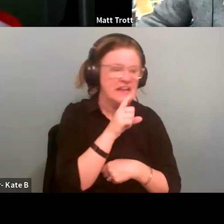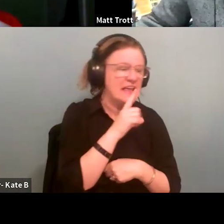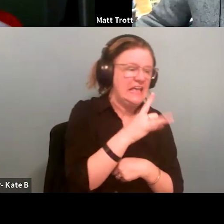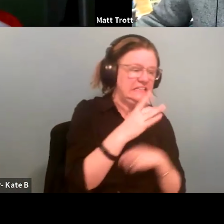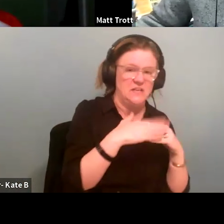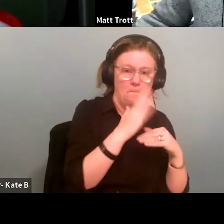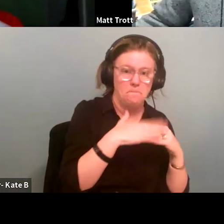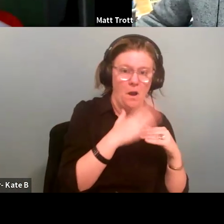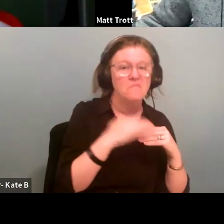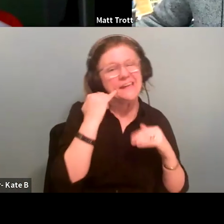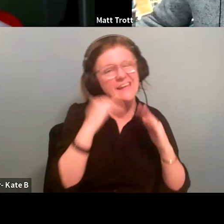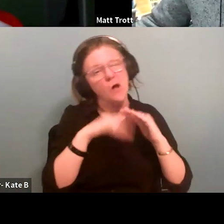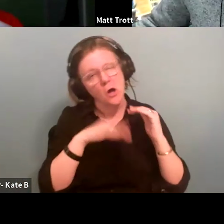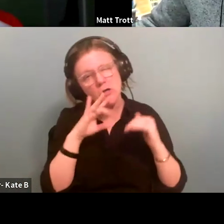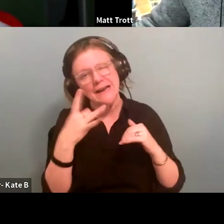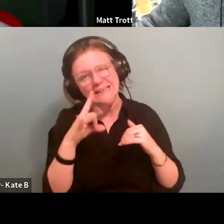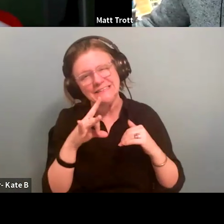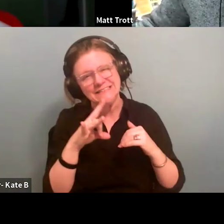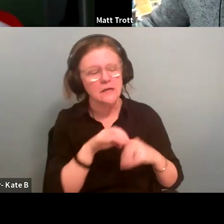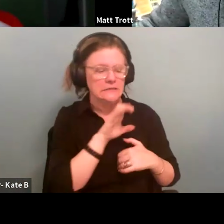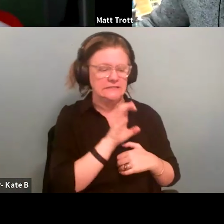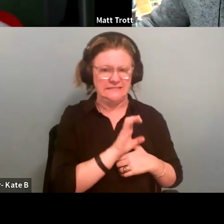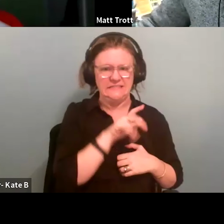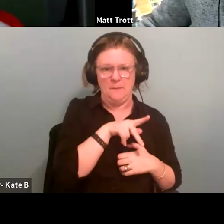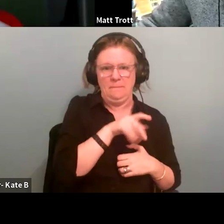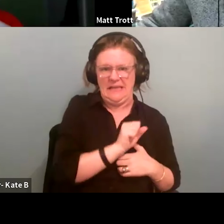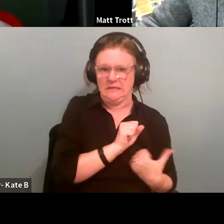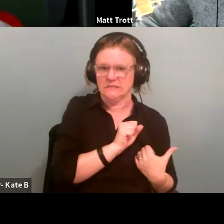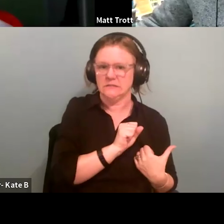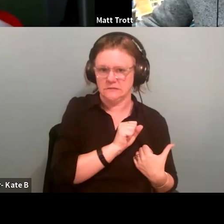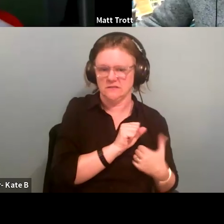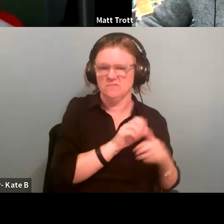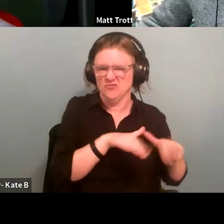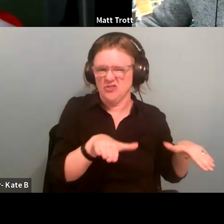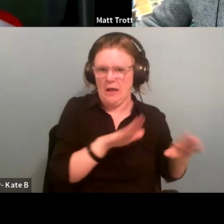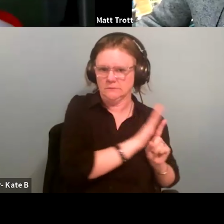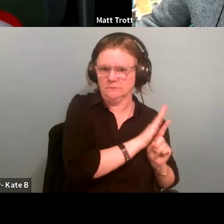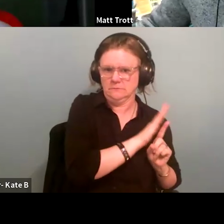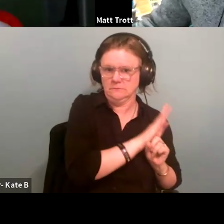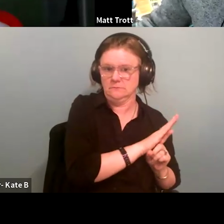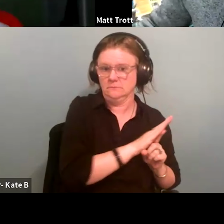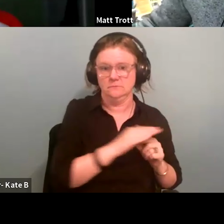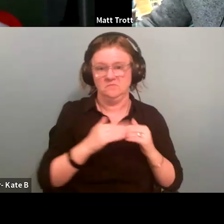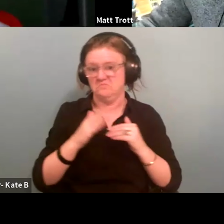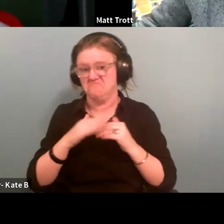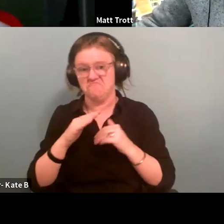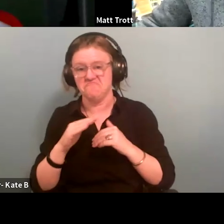If it's under 18, you want to call the child line specifically. But you can report it.